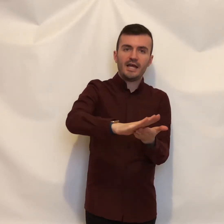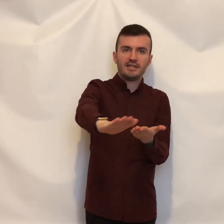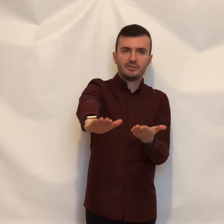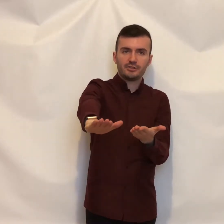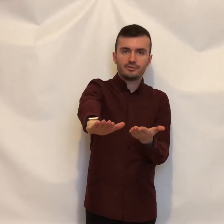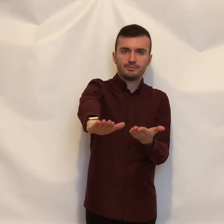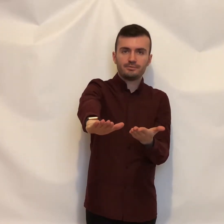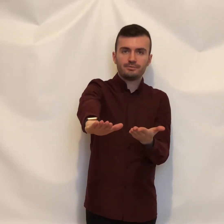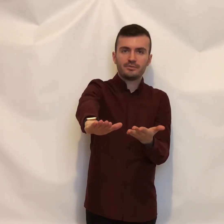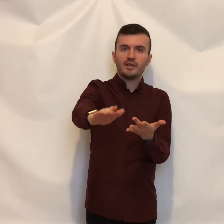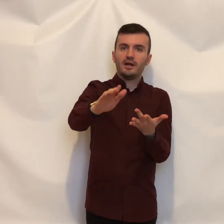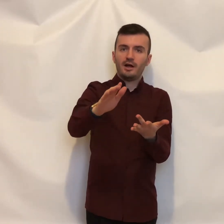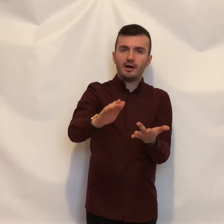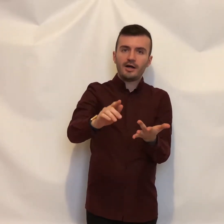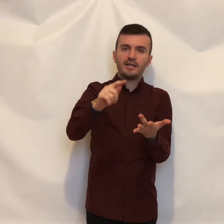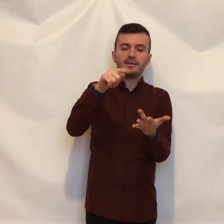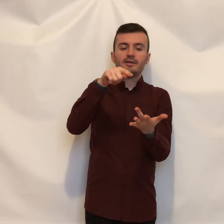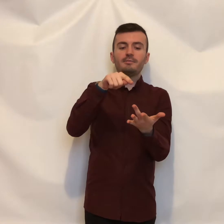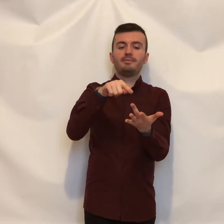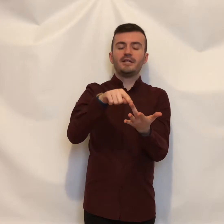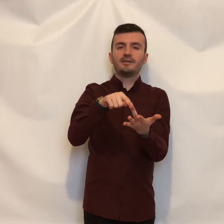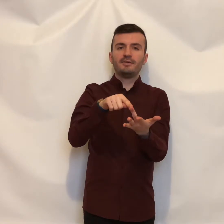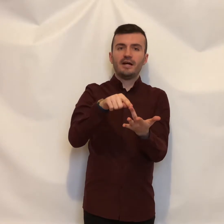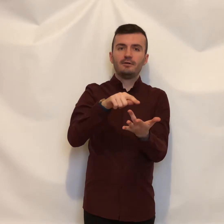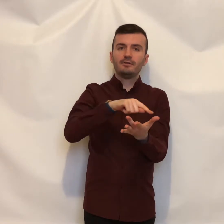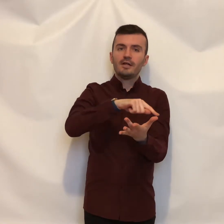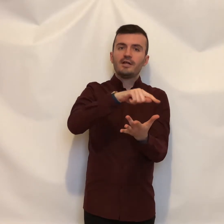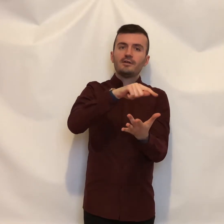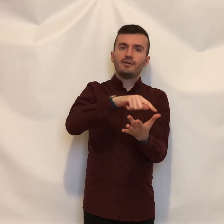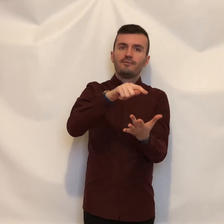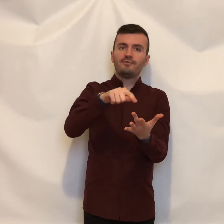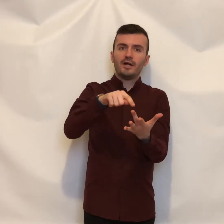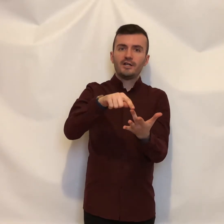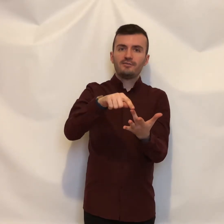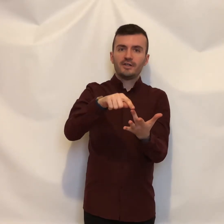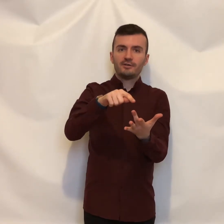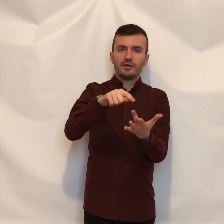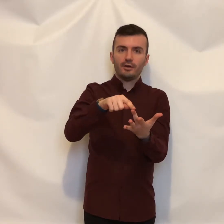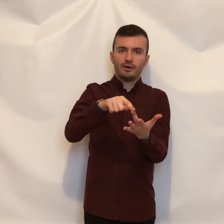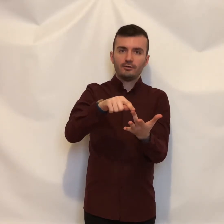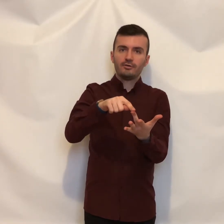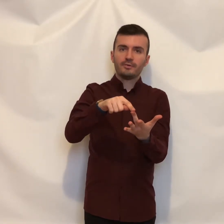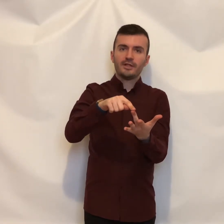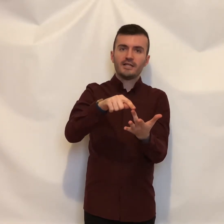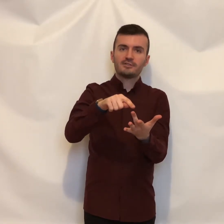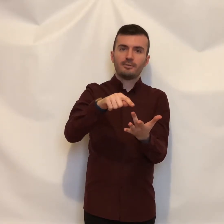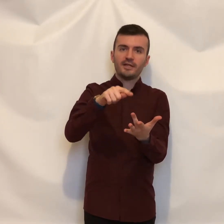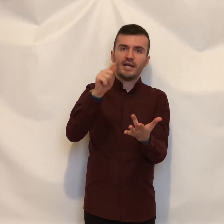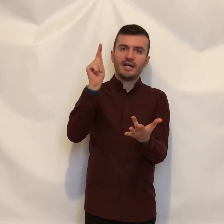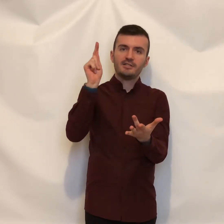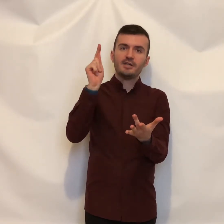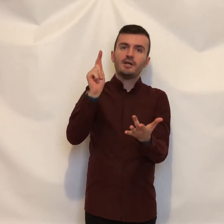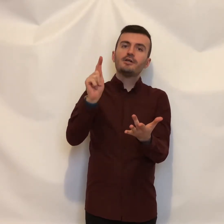'h' 'i', being a vowel the third finger along from the less dominant hand